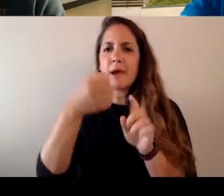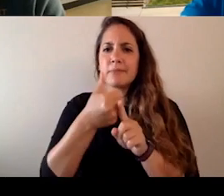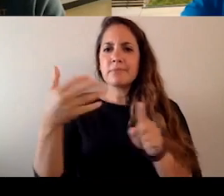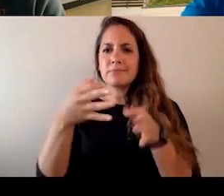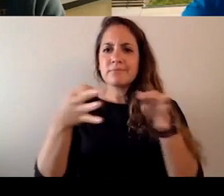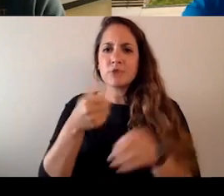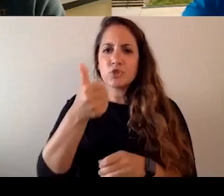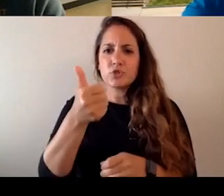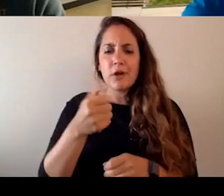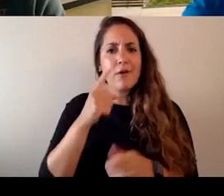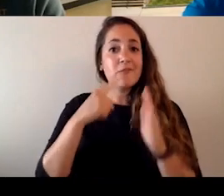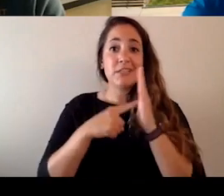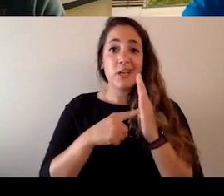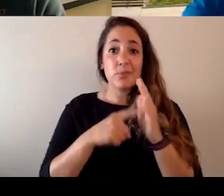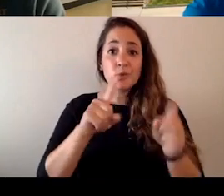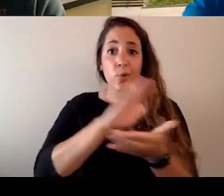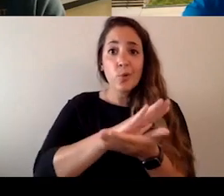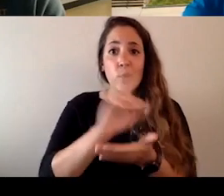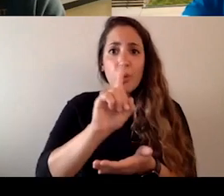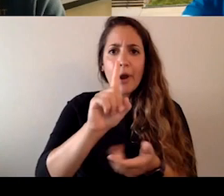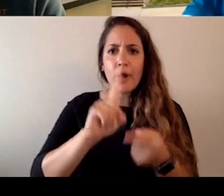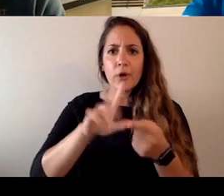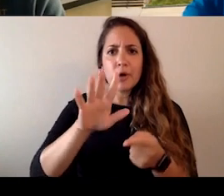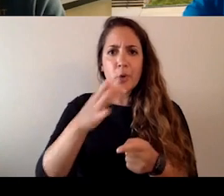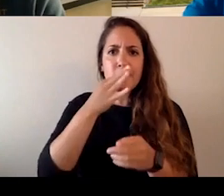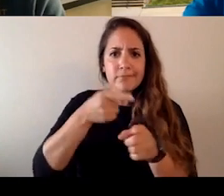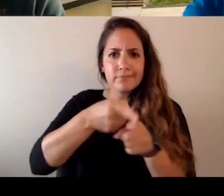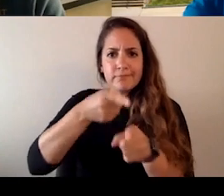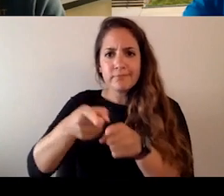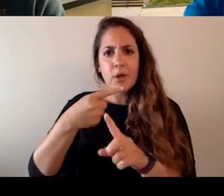where you attended school, what your areas of expertise, as well as your research interests.